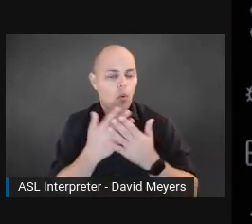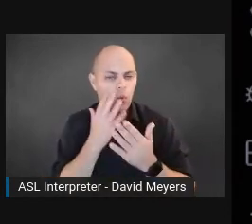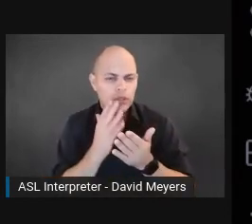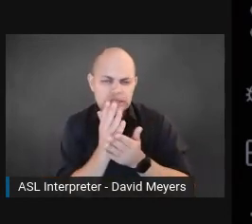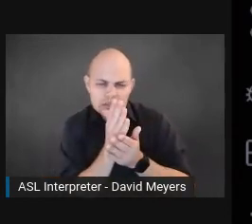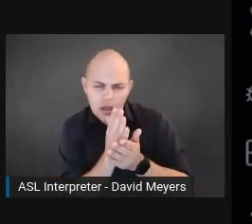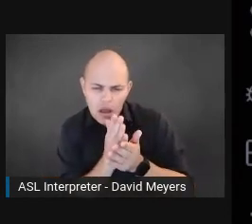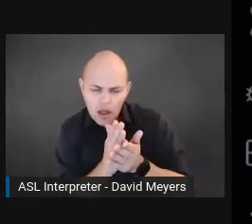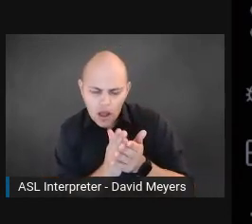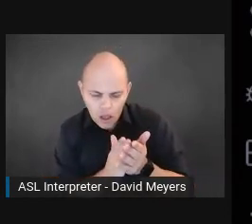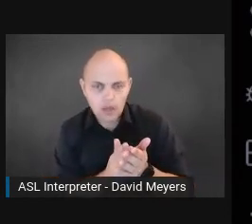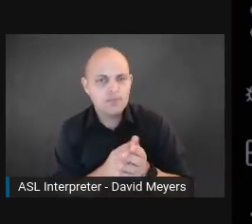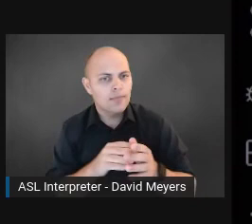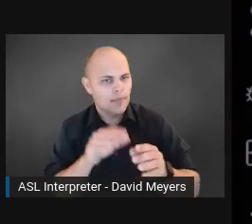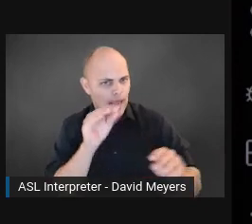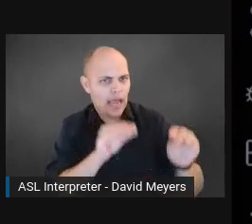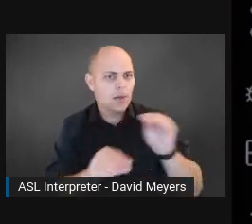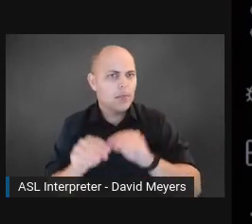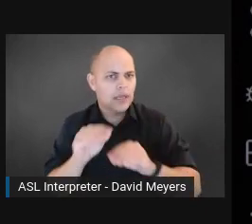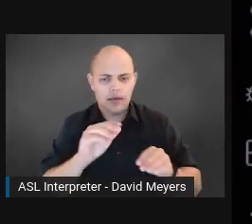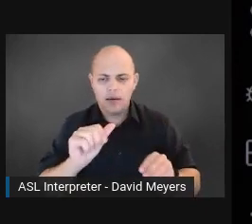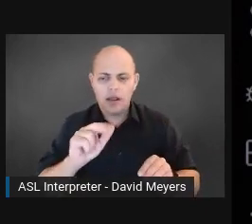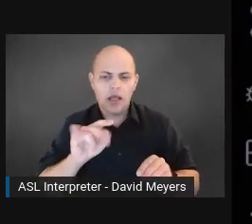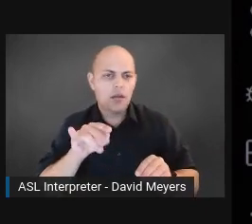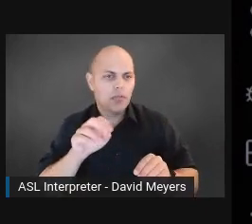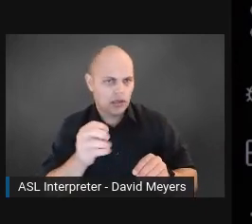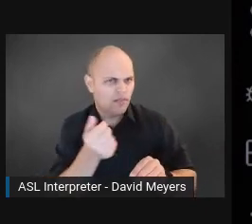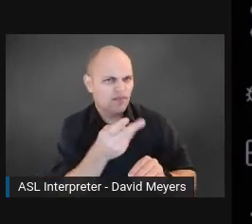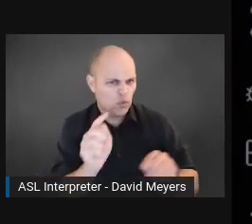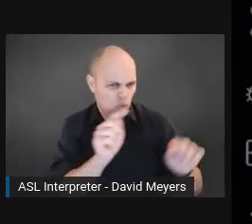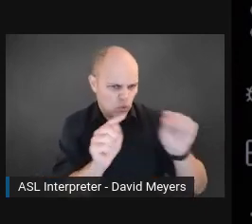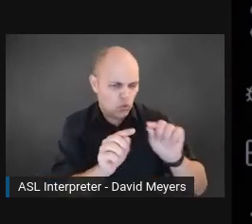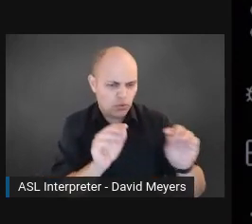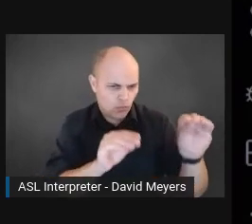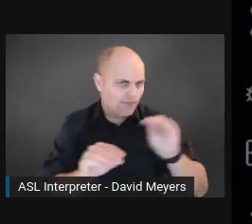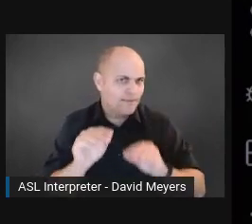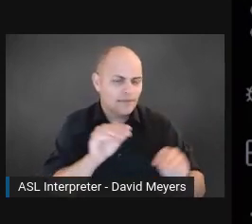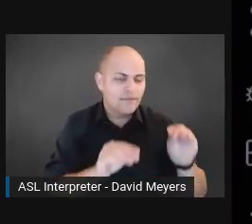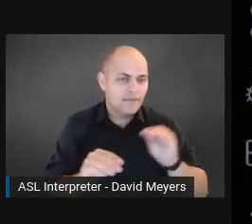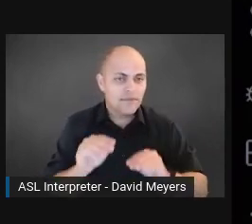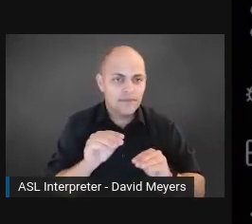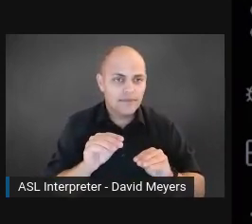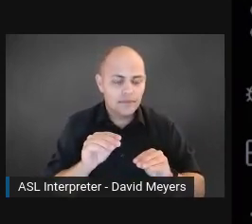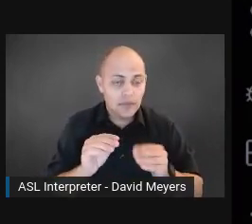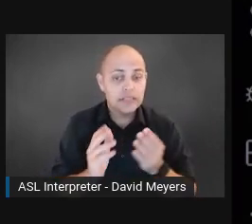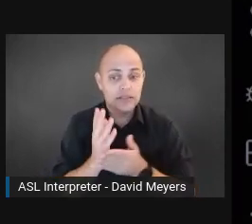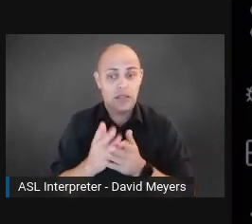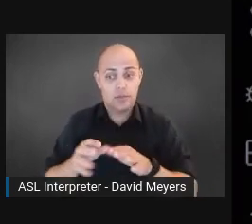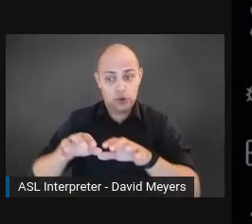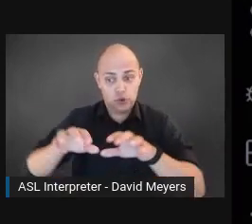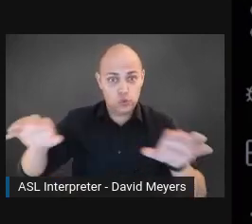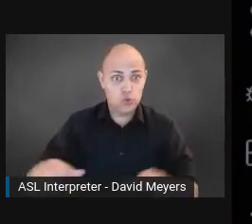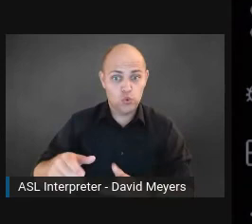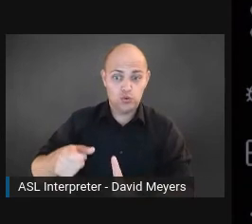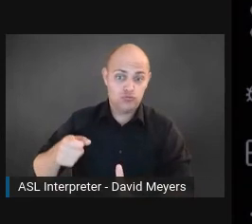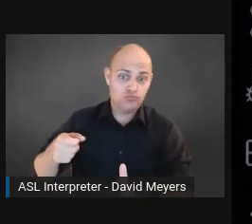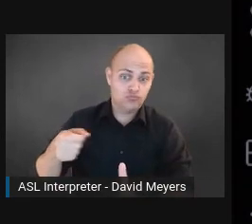whenever that expands. Now the last bit, the stuff that actually does the triggering is this little code right here.